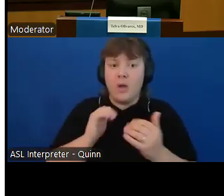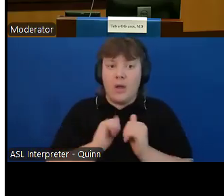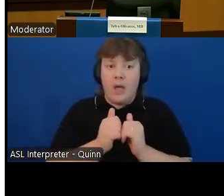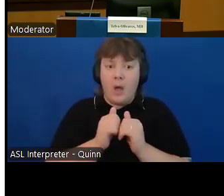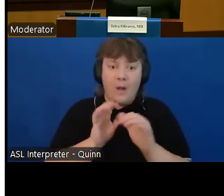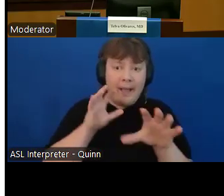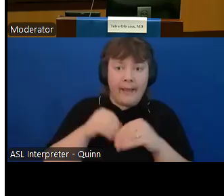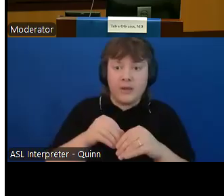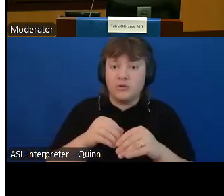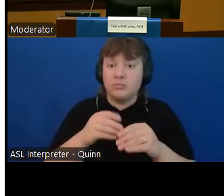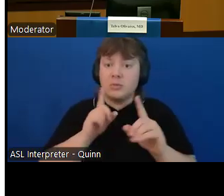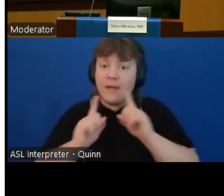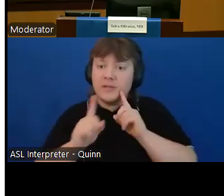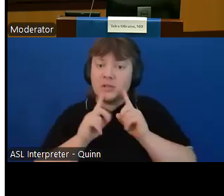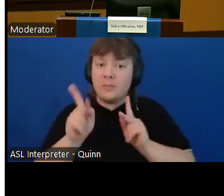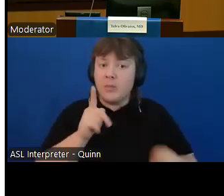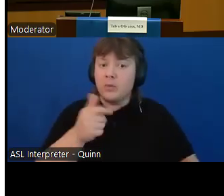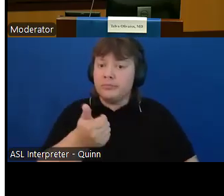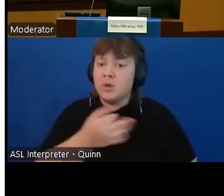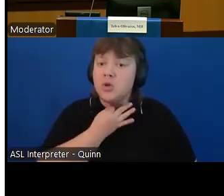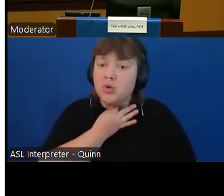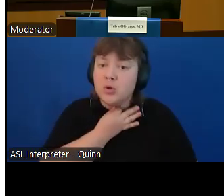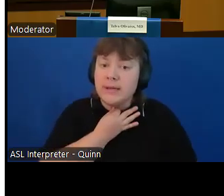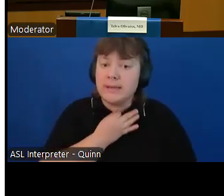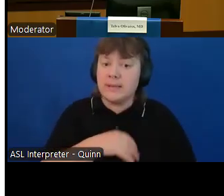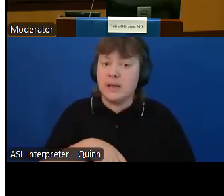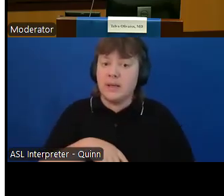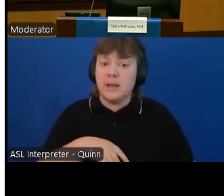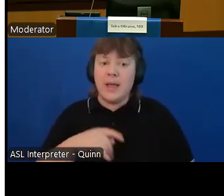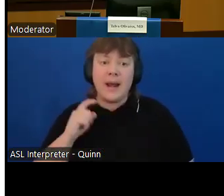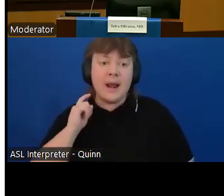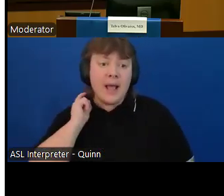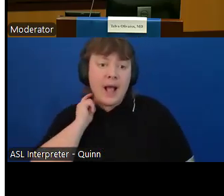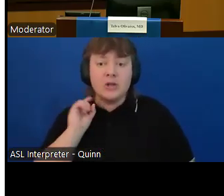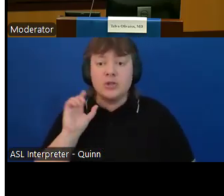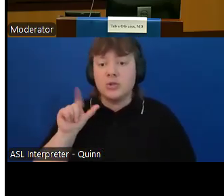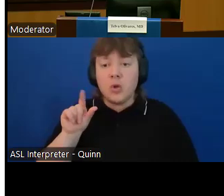conversations with folks who are curious and conscience clauses coming in a couple weeks